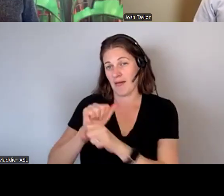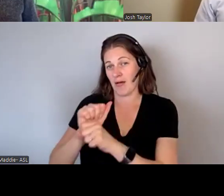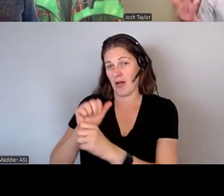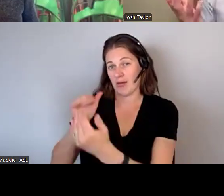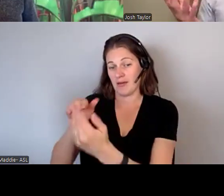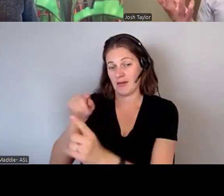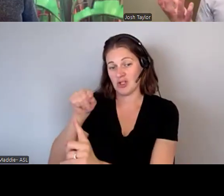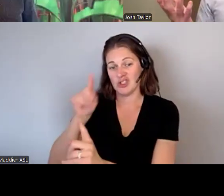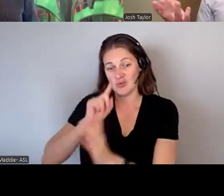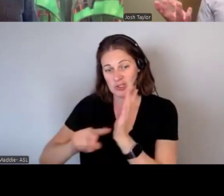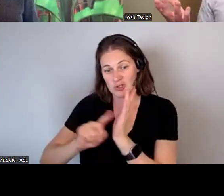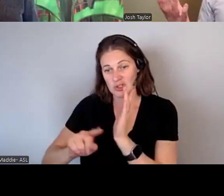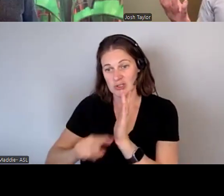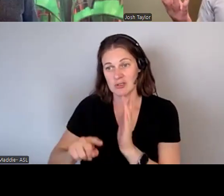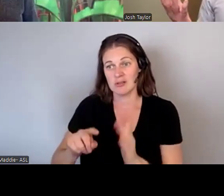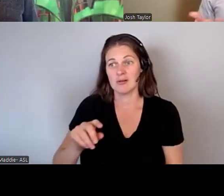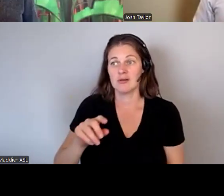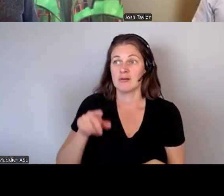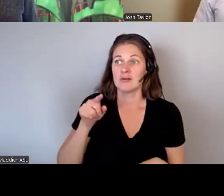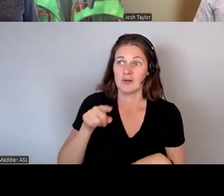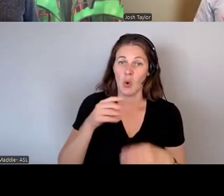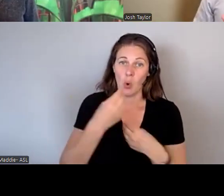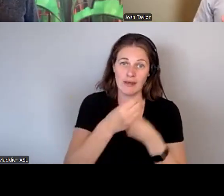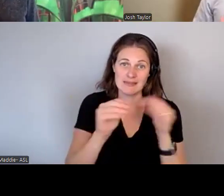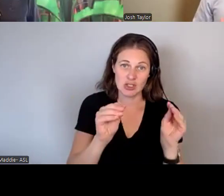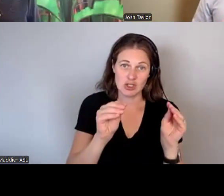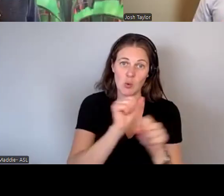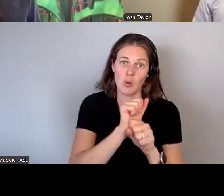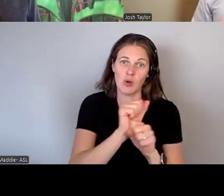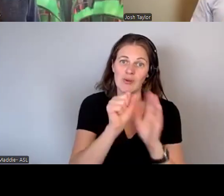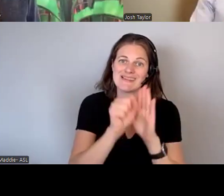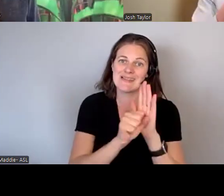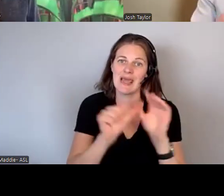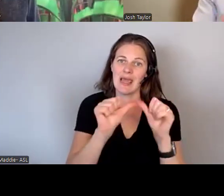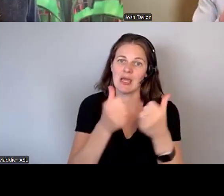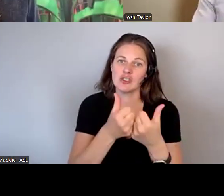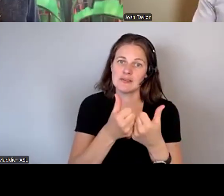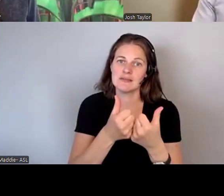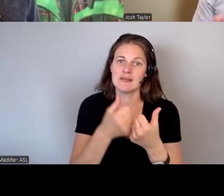and essentially these are organizations that work with those state agencies to go through an application process